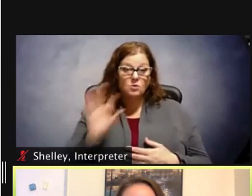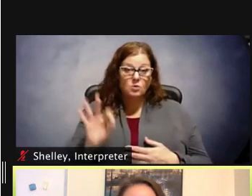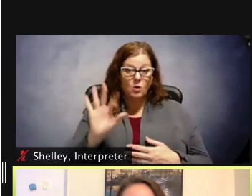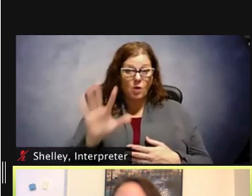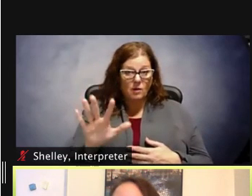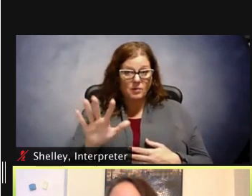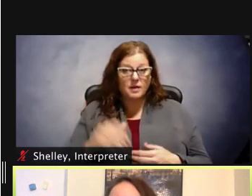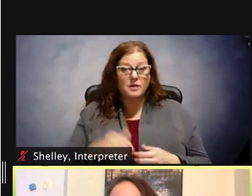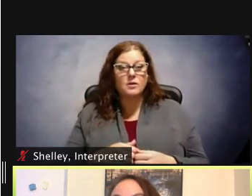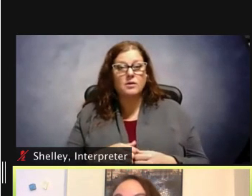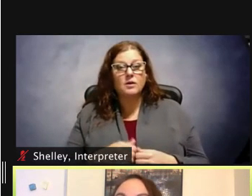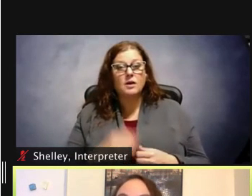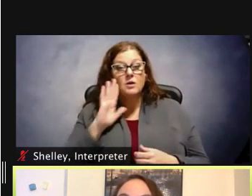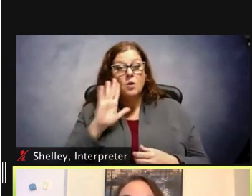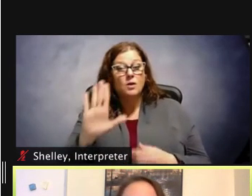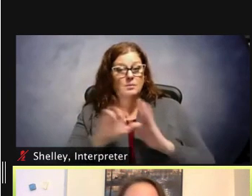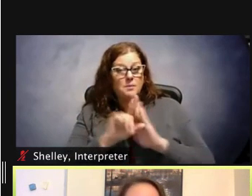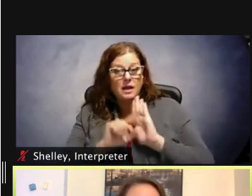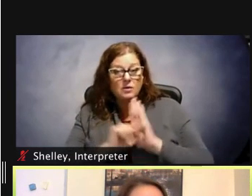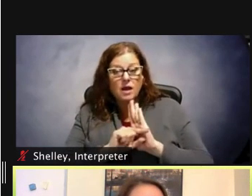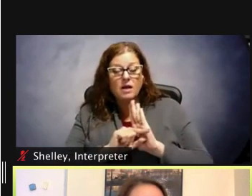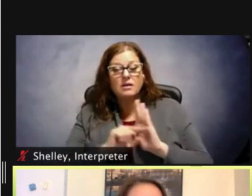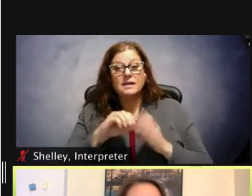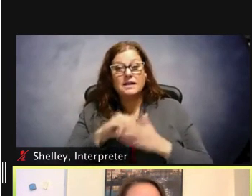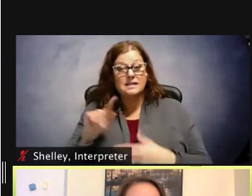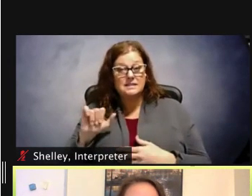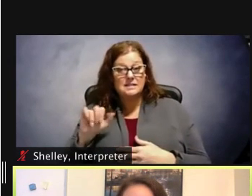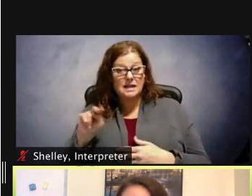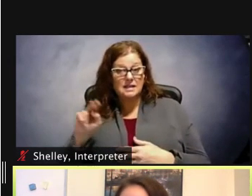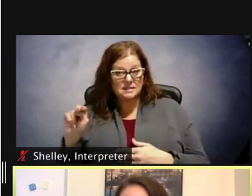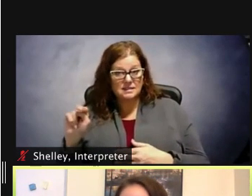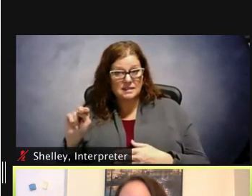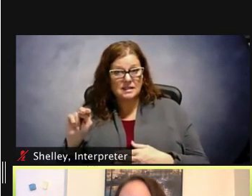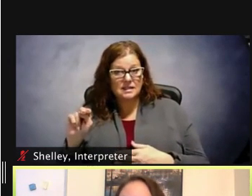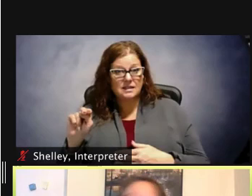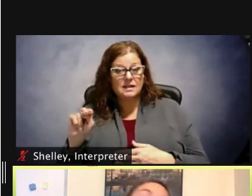to kind of know what his background is, when he was in Tennessee he did have an FM system